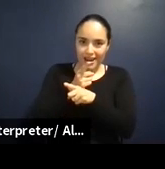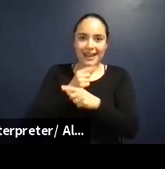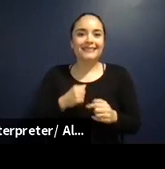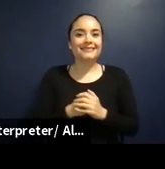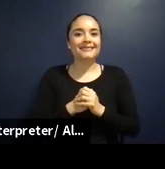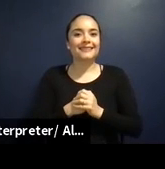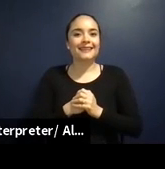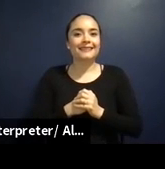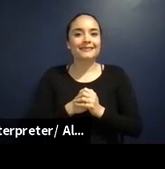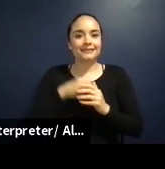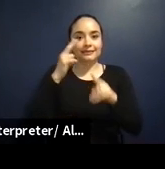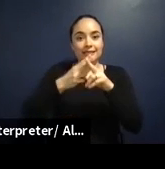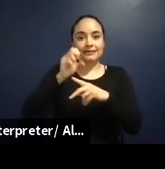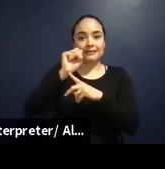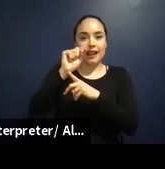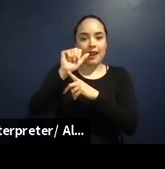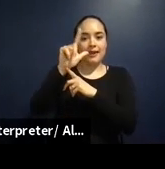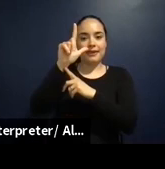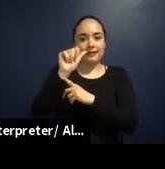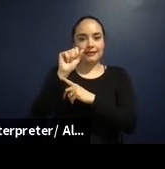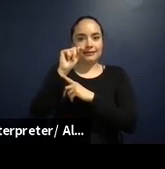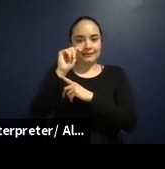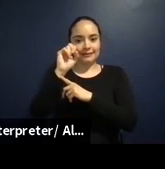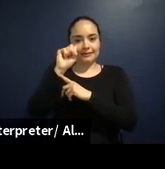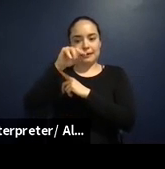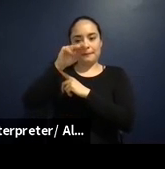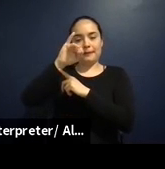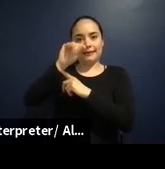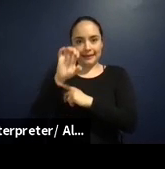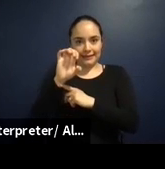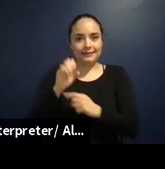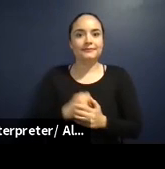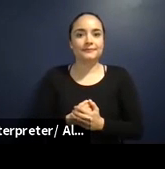and as that water gets to the tip, it then will drop onto the ground, and it actually can form